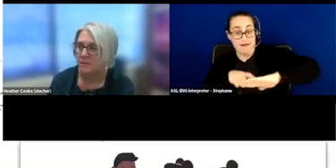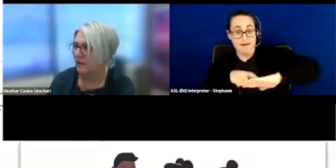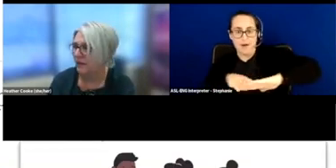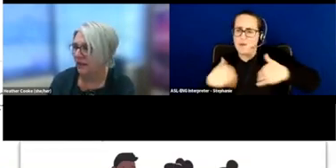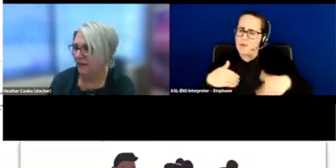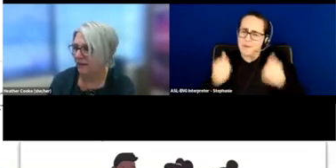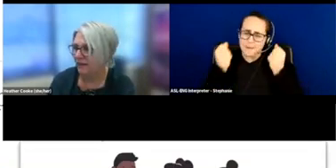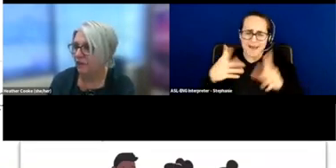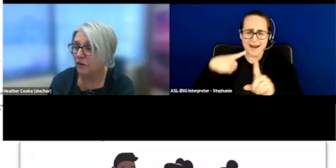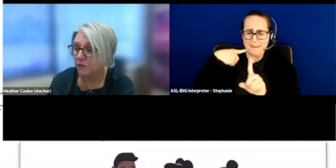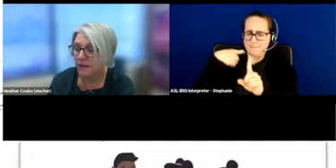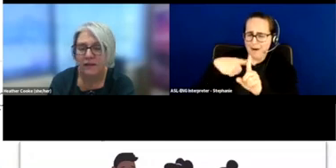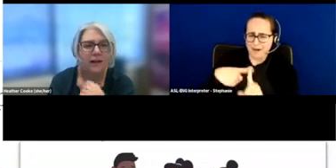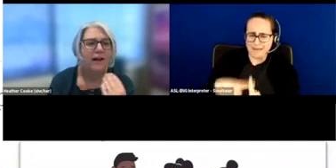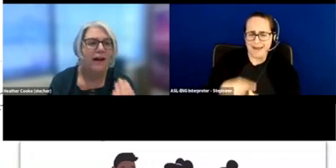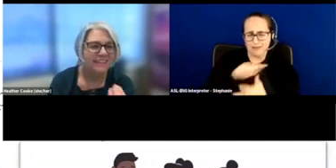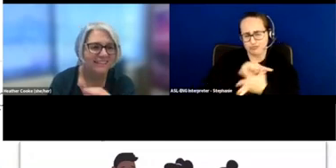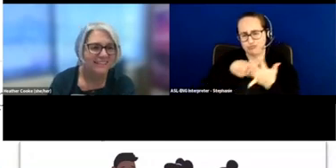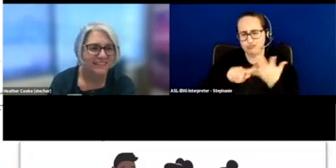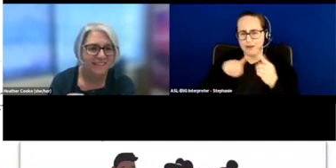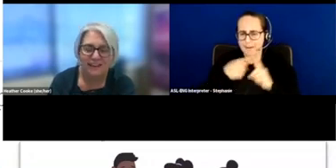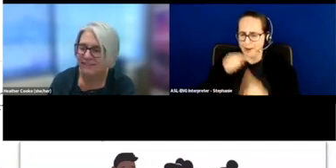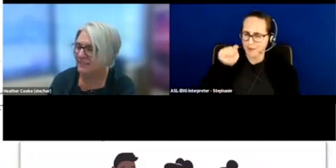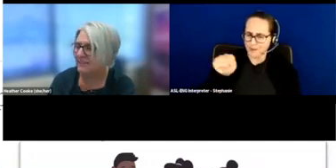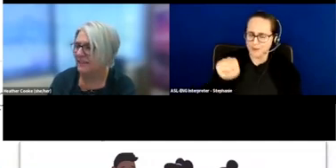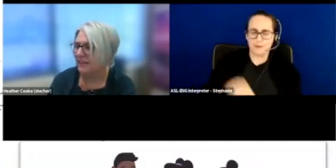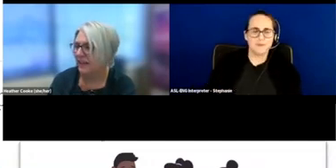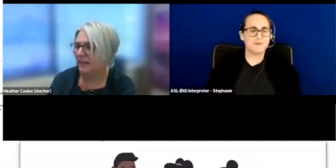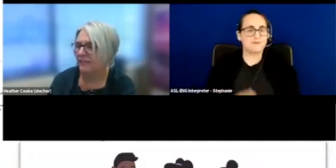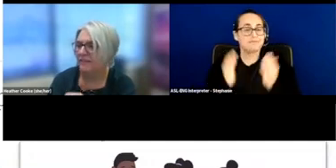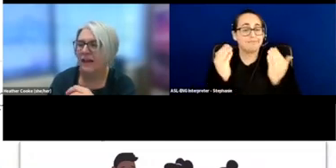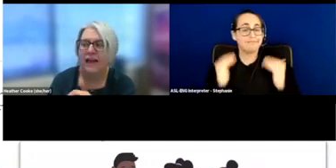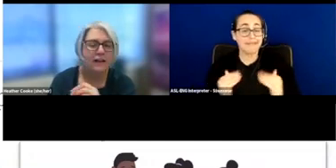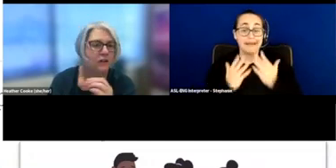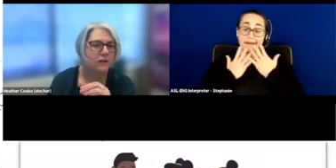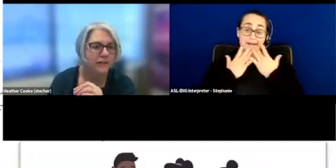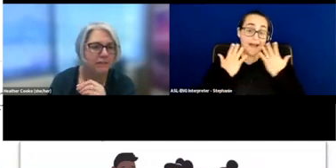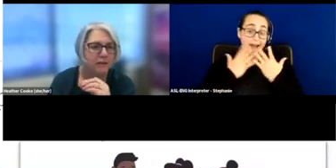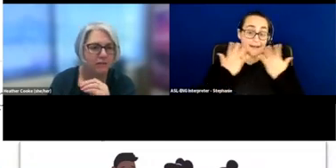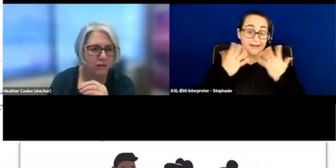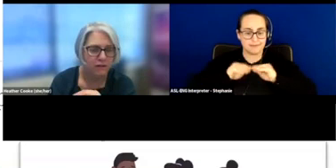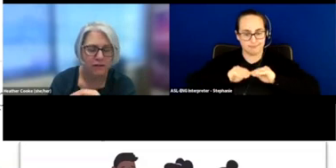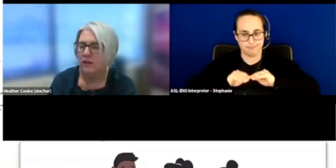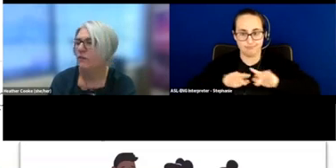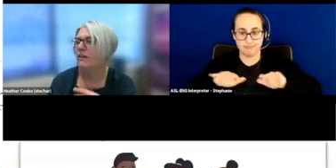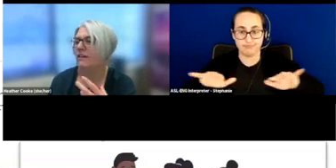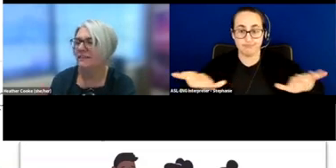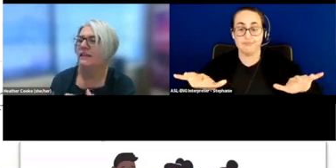being you. And the third one, kindness is contagious and it's tag you're it, pass it on. So this idea that you could print